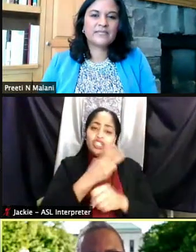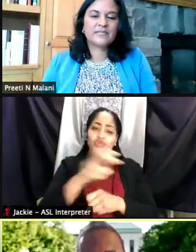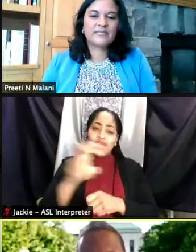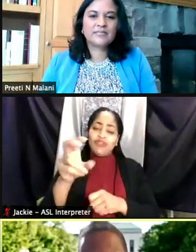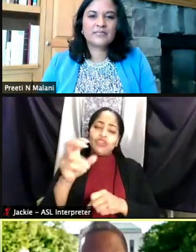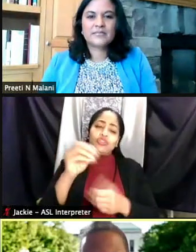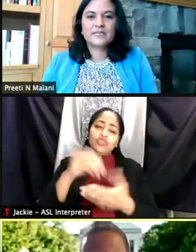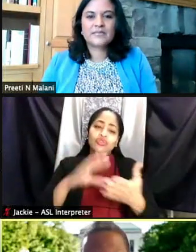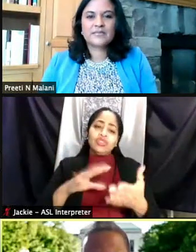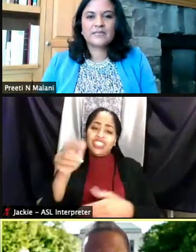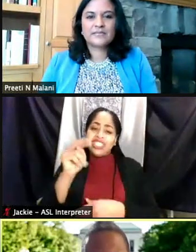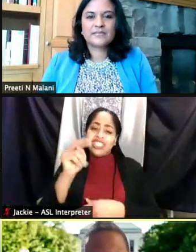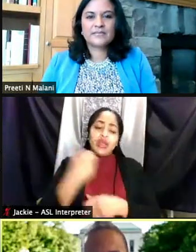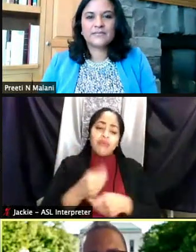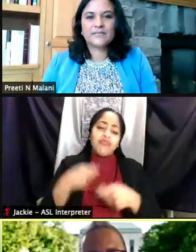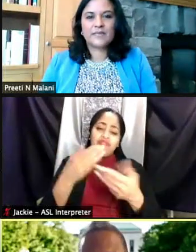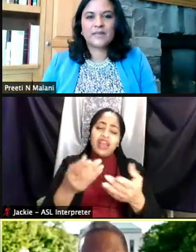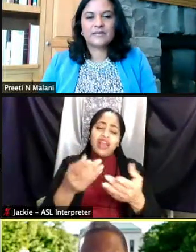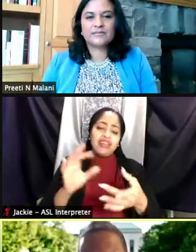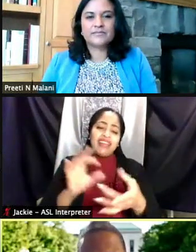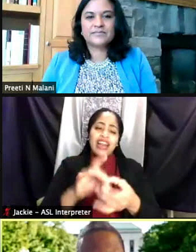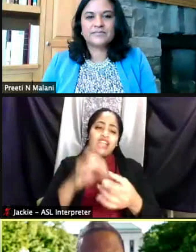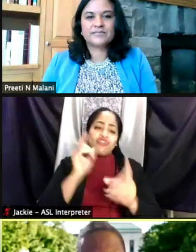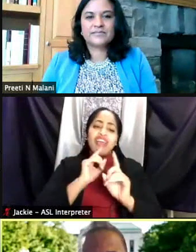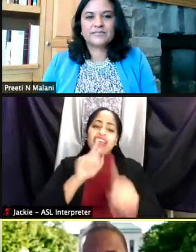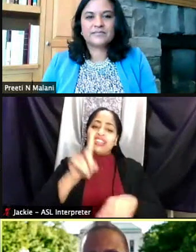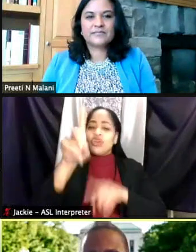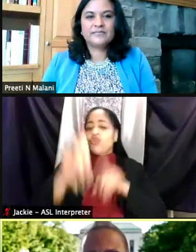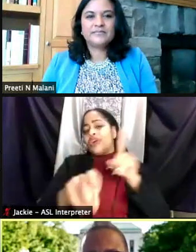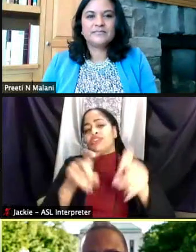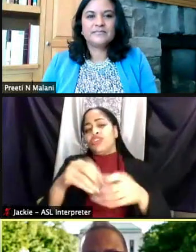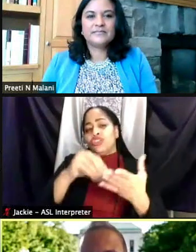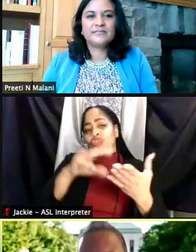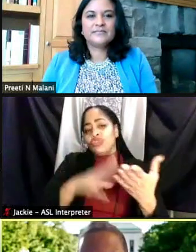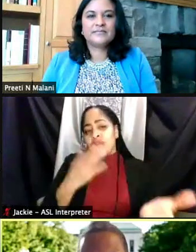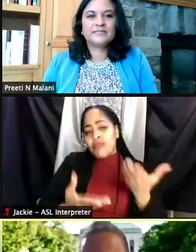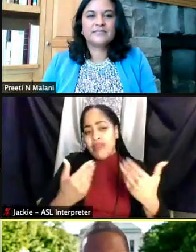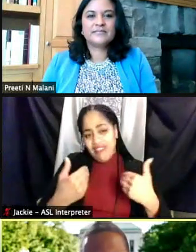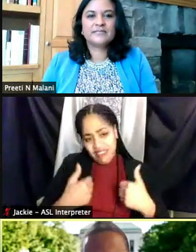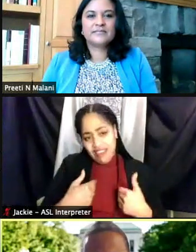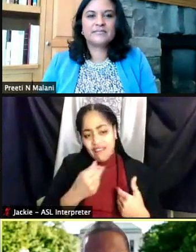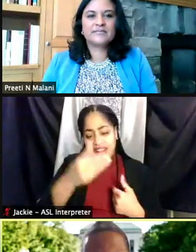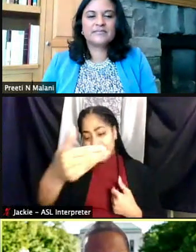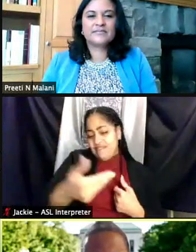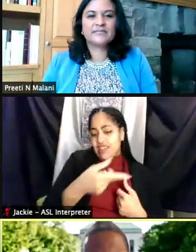to provide a connection for answering questions that students may have and to invite them to participate